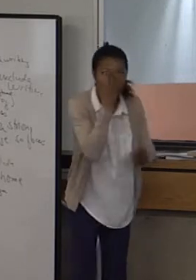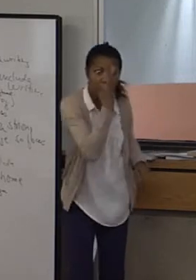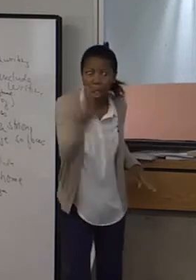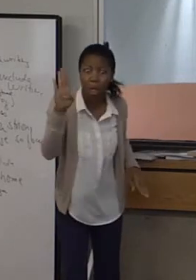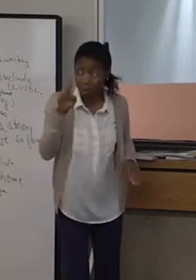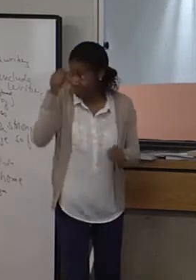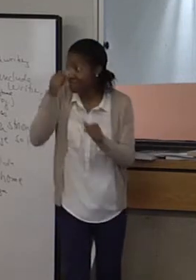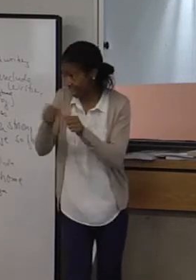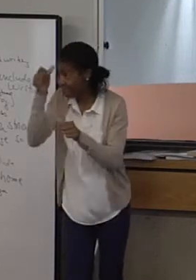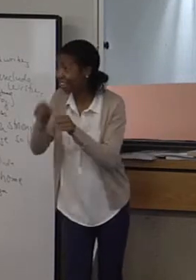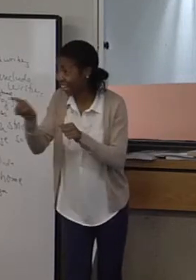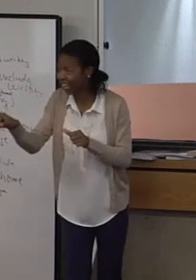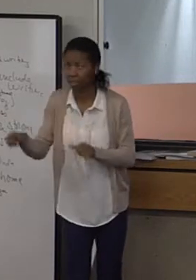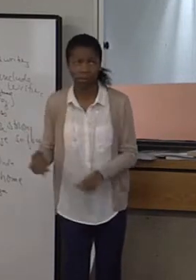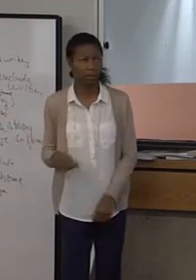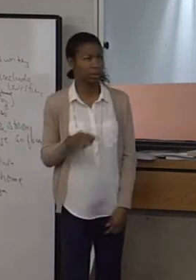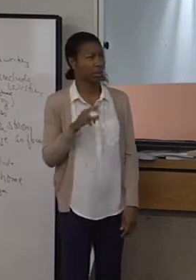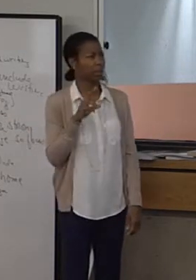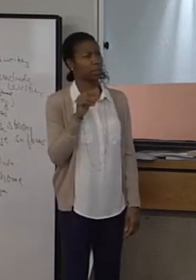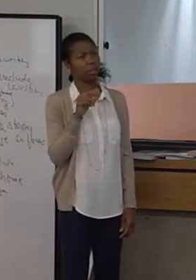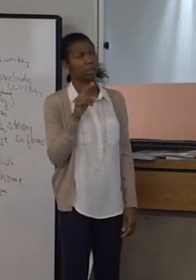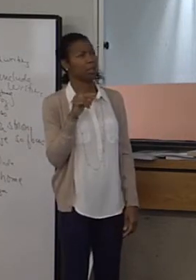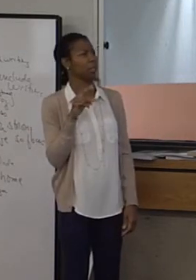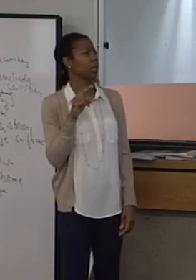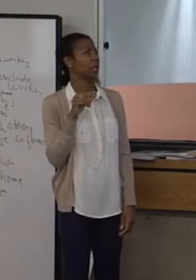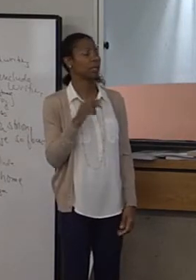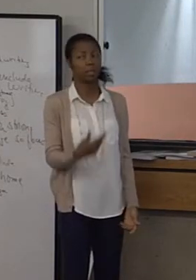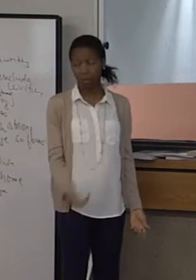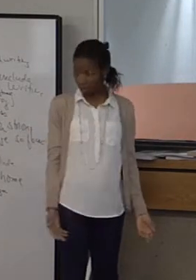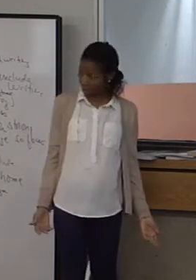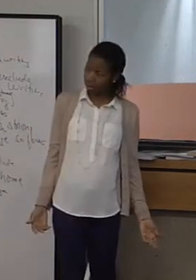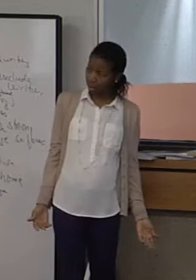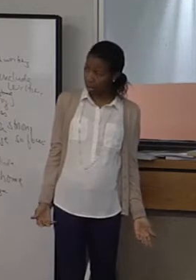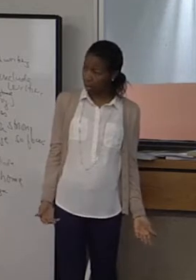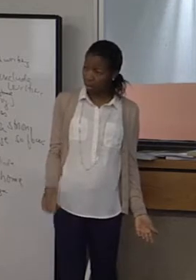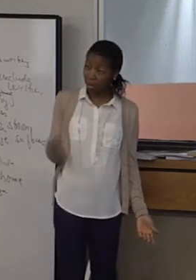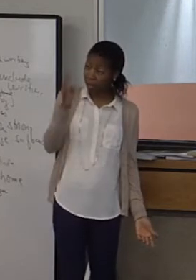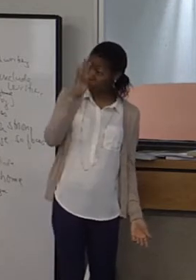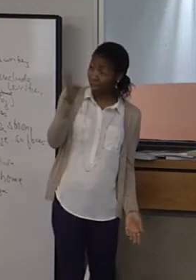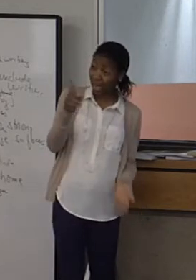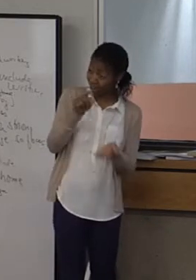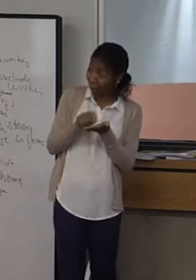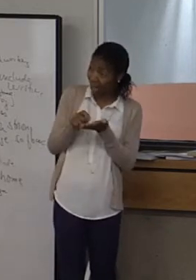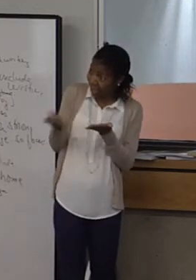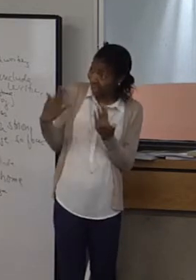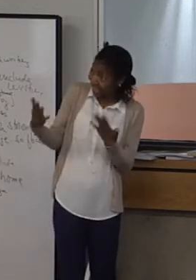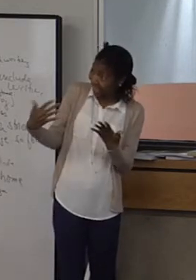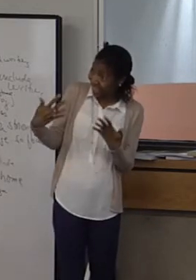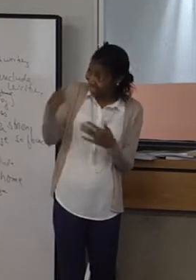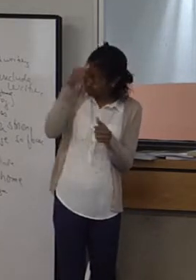No? You’re into creative writing, where do you go from there? Well they do!